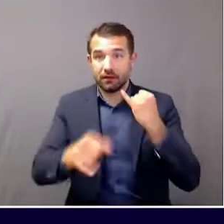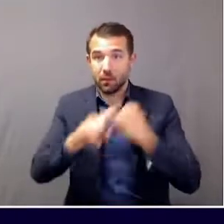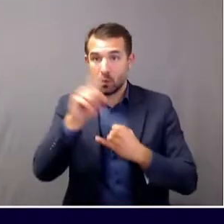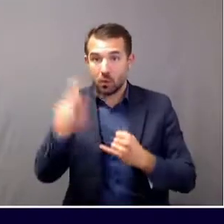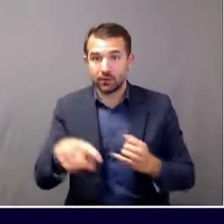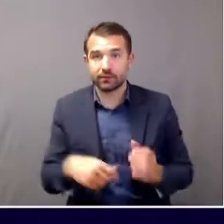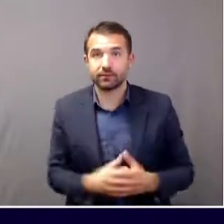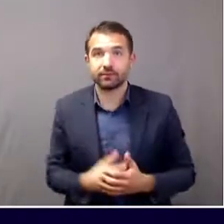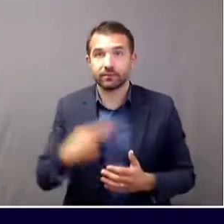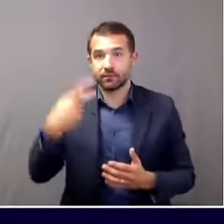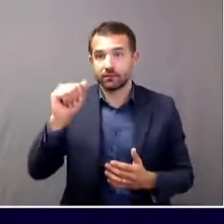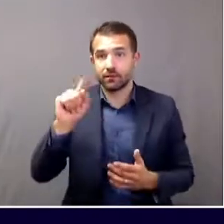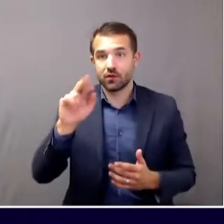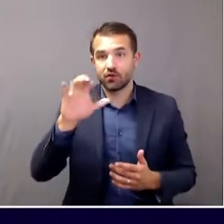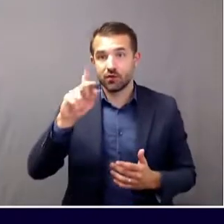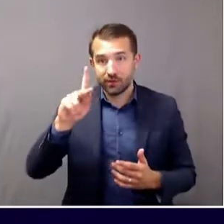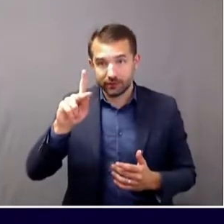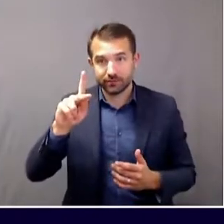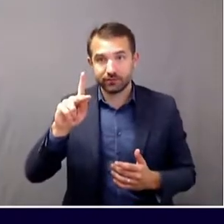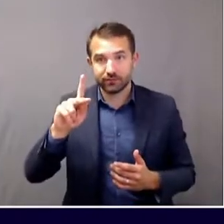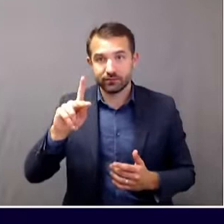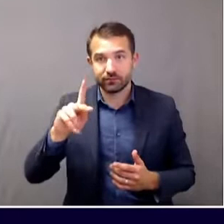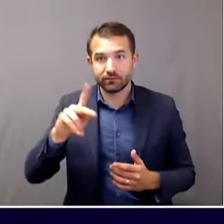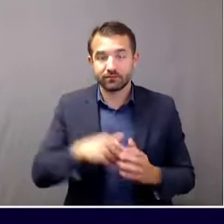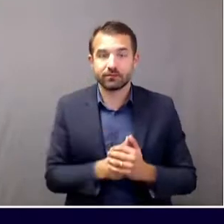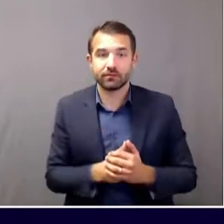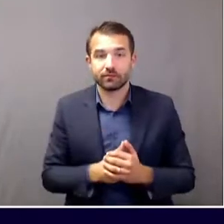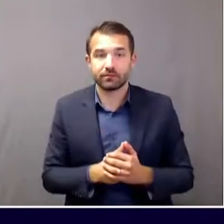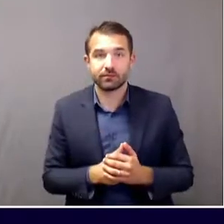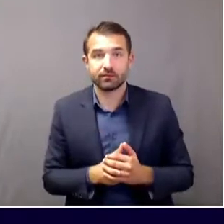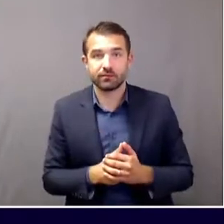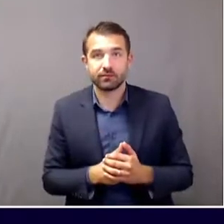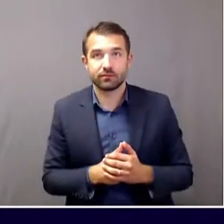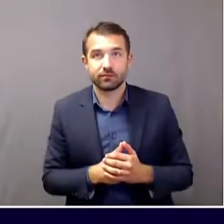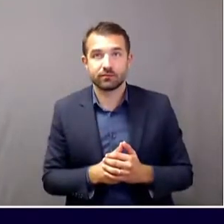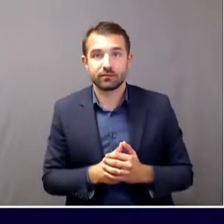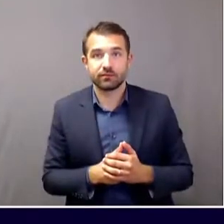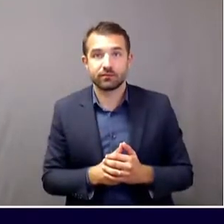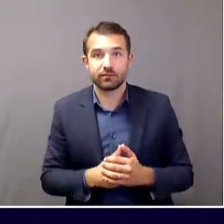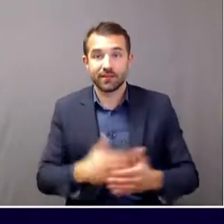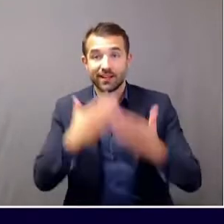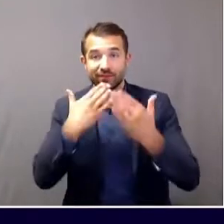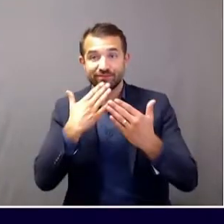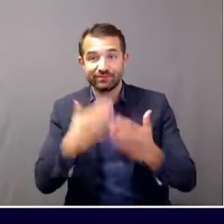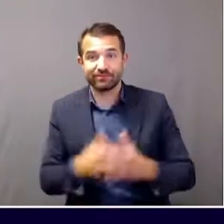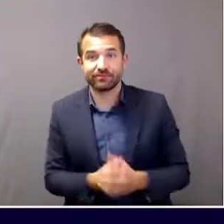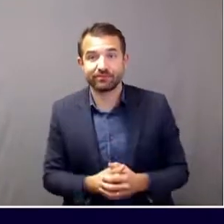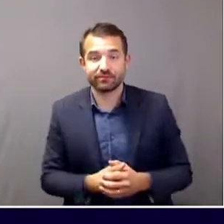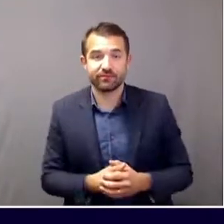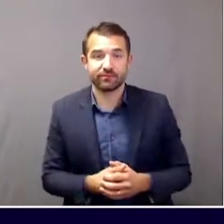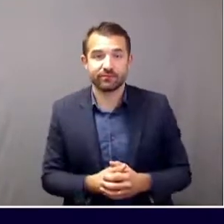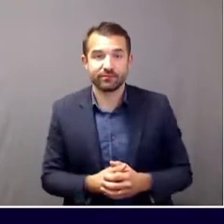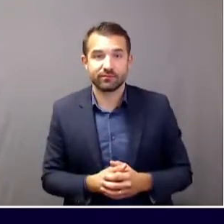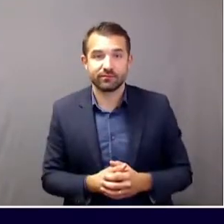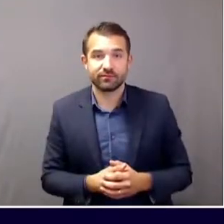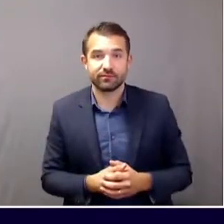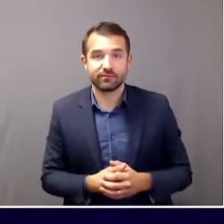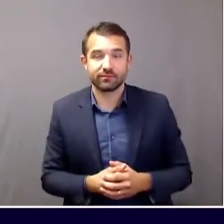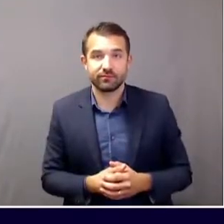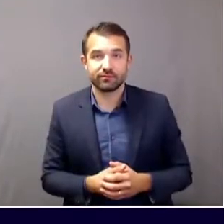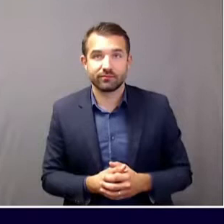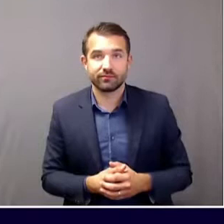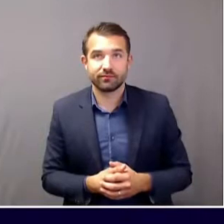Whittle